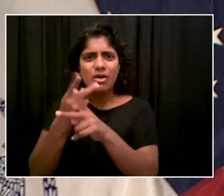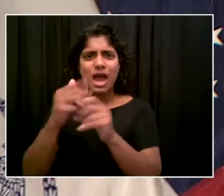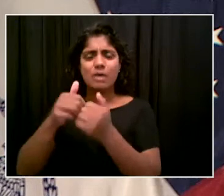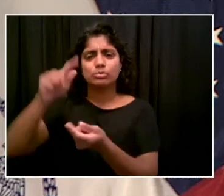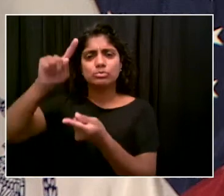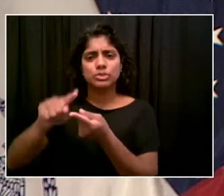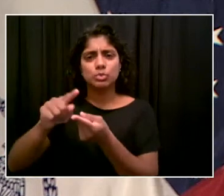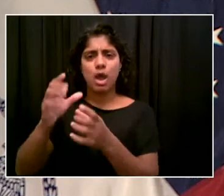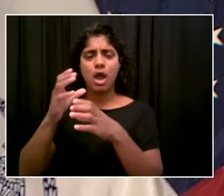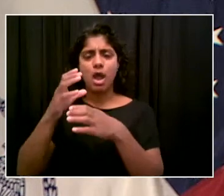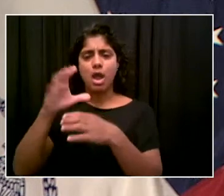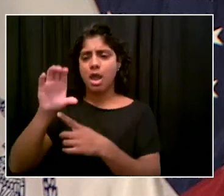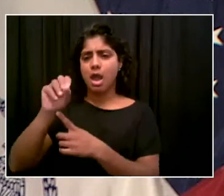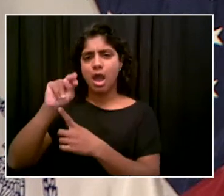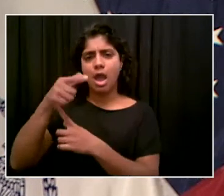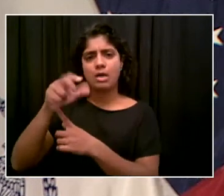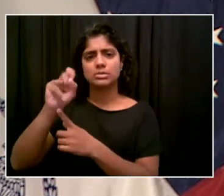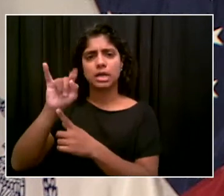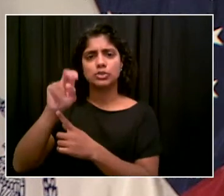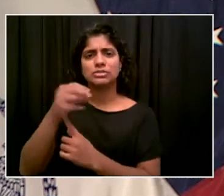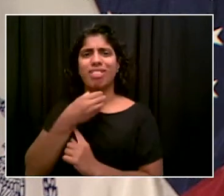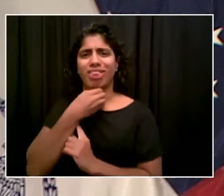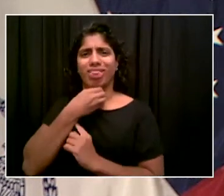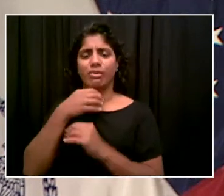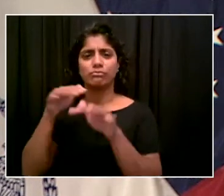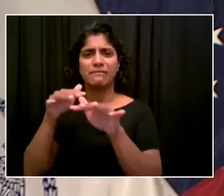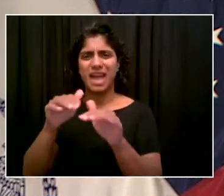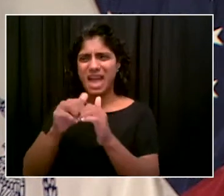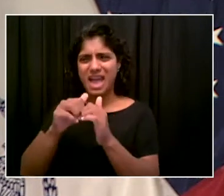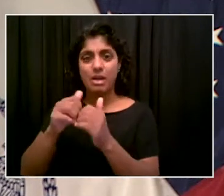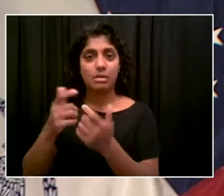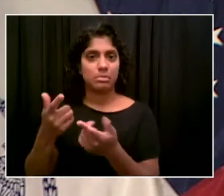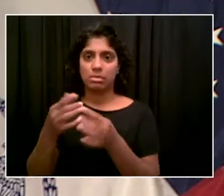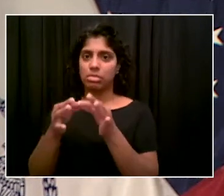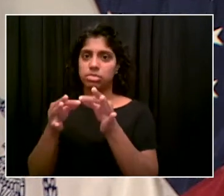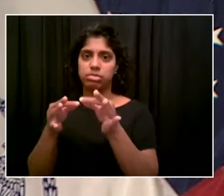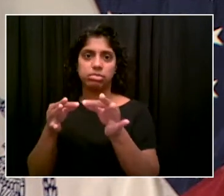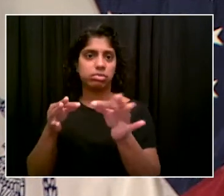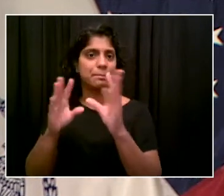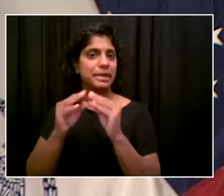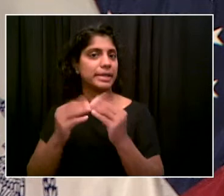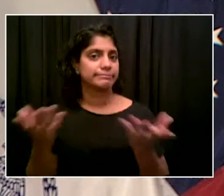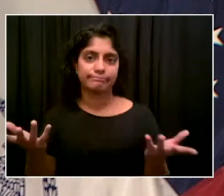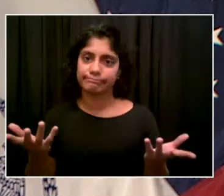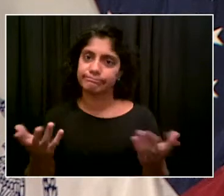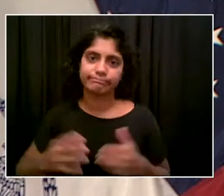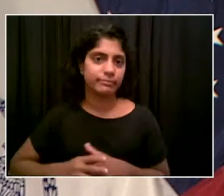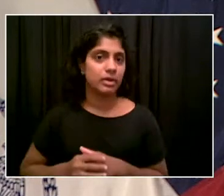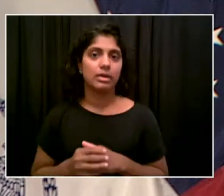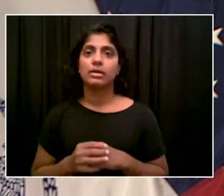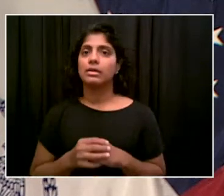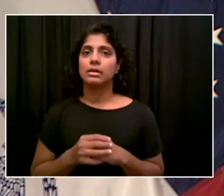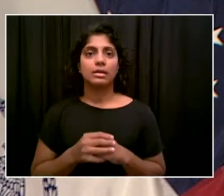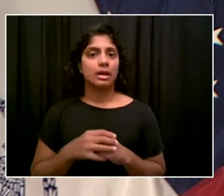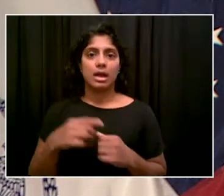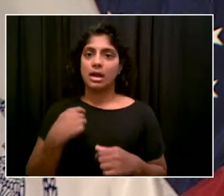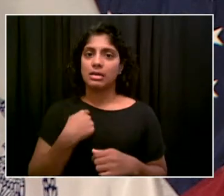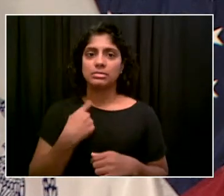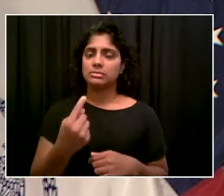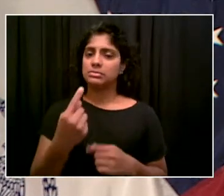NEW JERSEY ON CONGESTION PRICING, THEY HAVEN'T HAD A SINGLE MEETING. IT'S RIDICULOUS. RIGHT NOW IT IS UP TO THE STATE AND MTA TO ACT. IF THEY DON'T FULLY UNDERSTAND